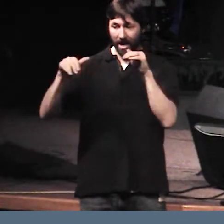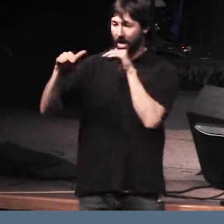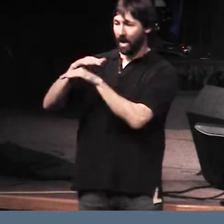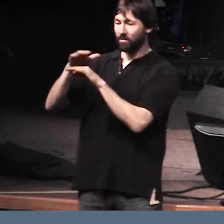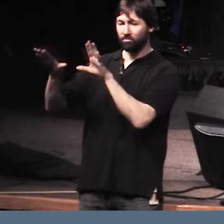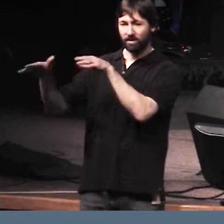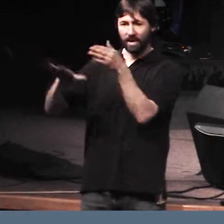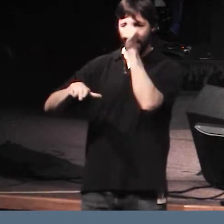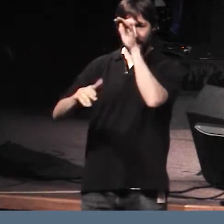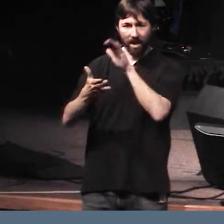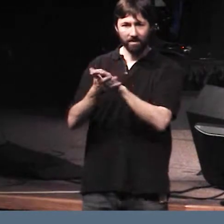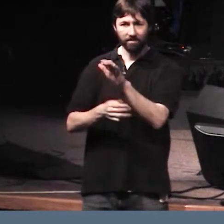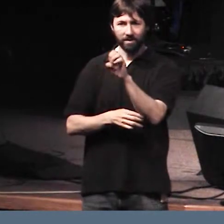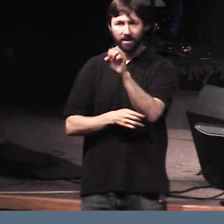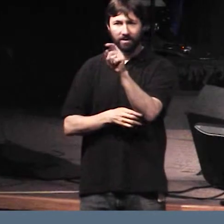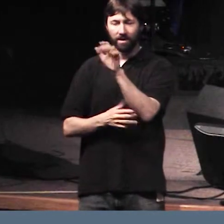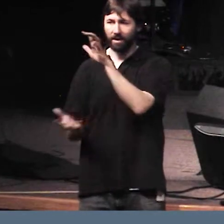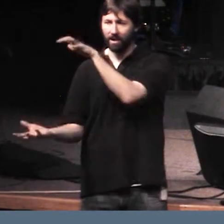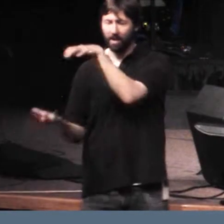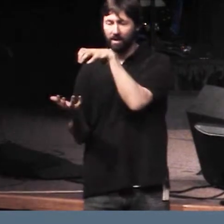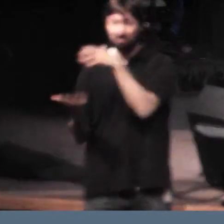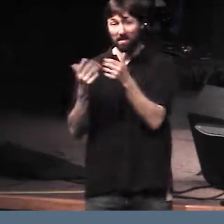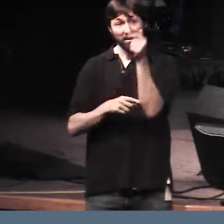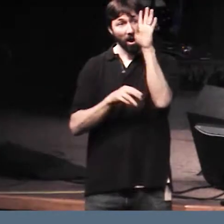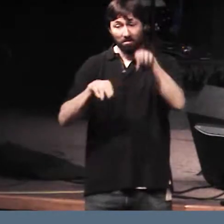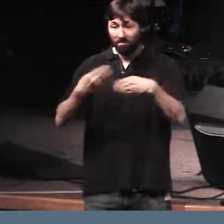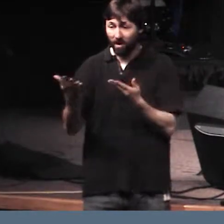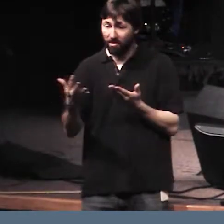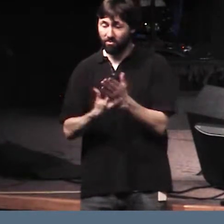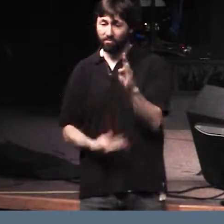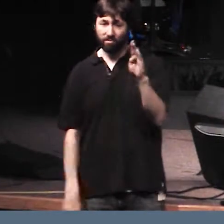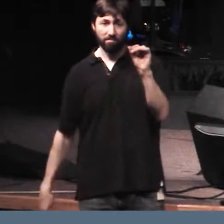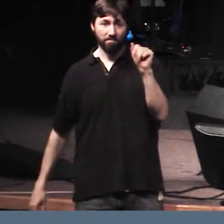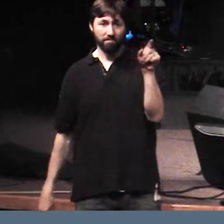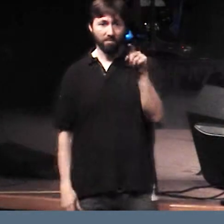and this could be God providing through Boaz and so her mind is racing